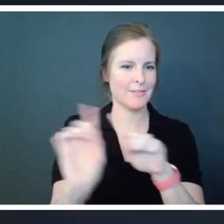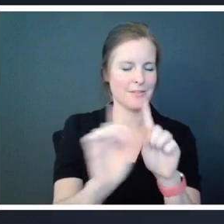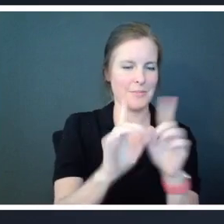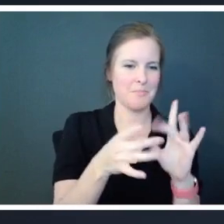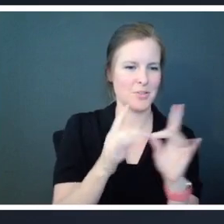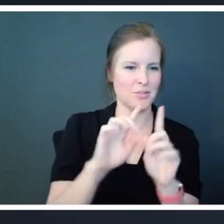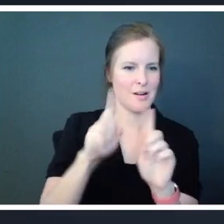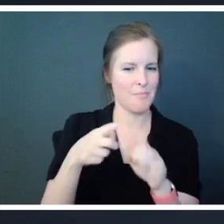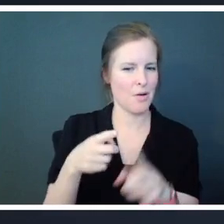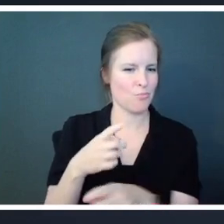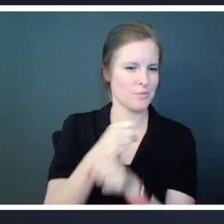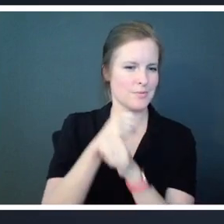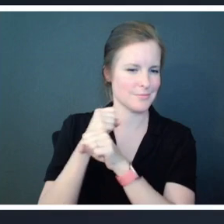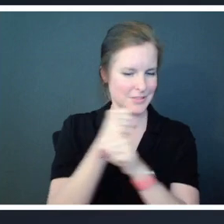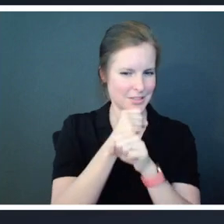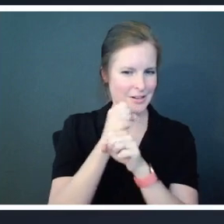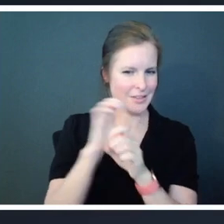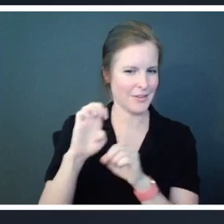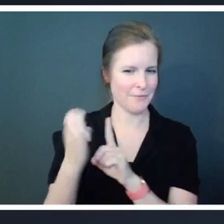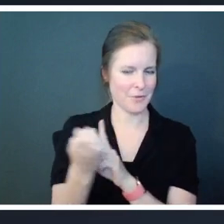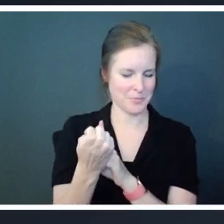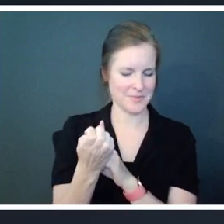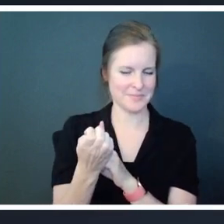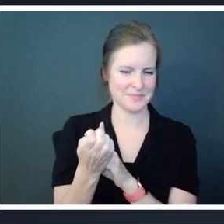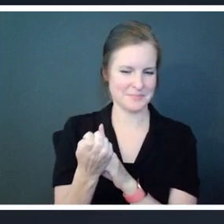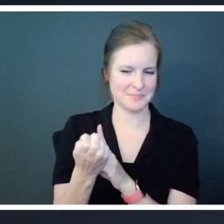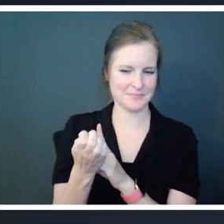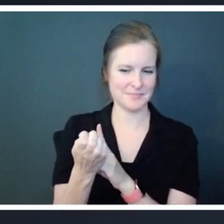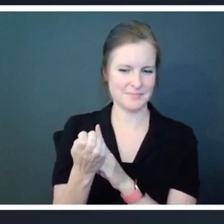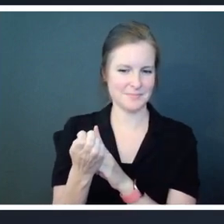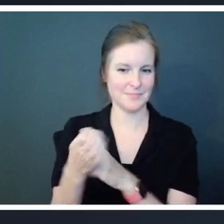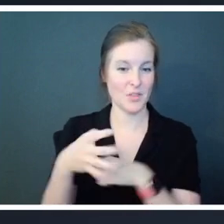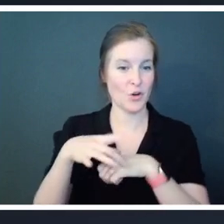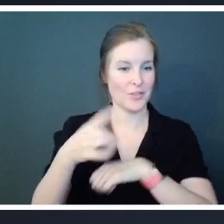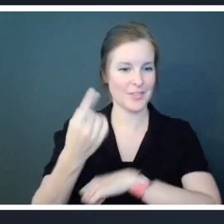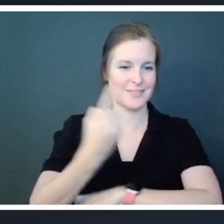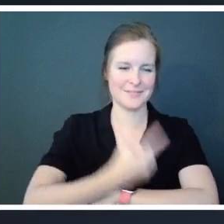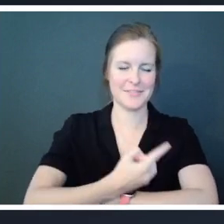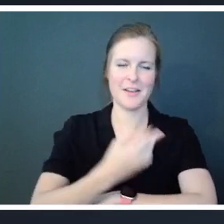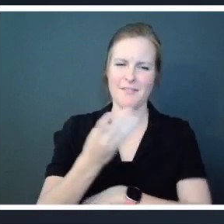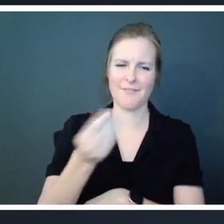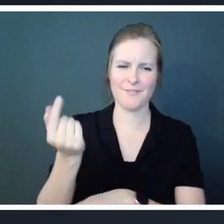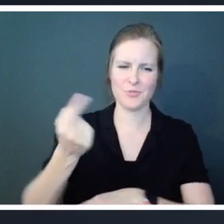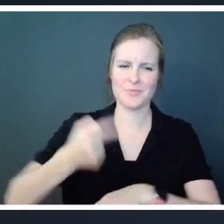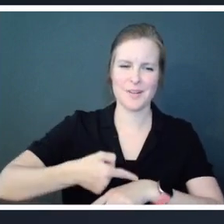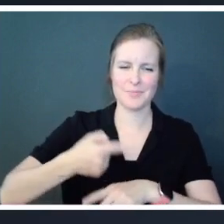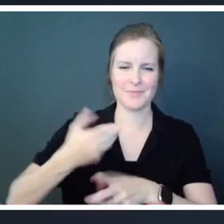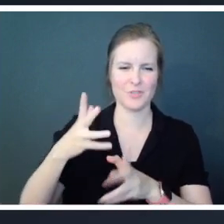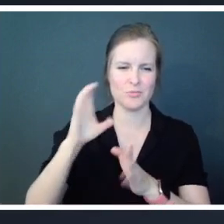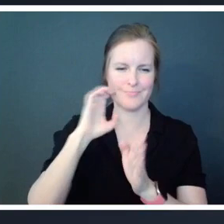Earth Day has been featured on stamps a few times -- on both the 25th and the 50th anniversary of